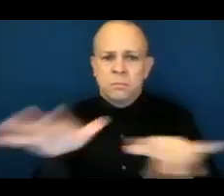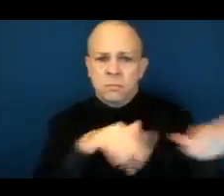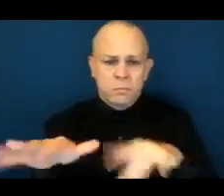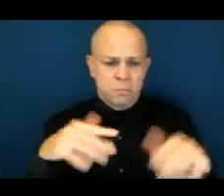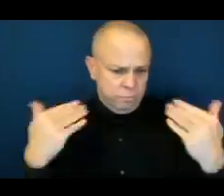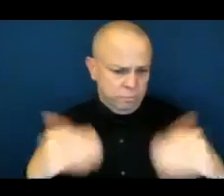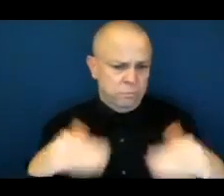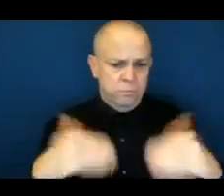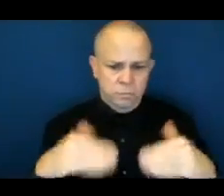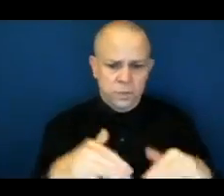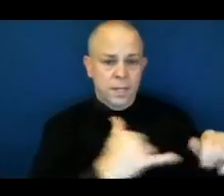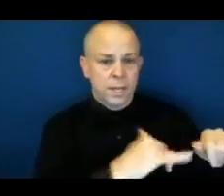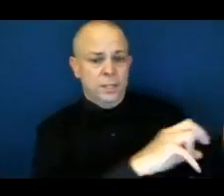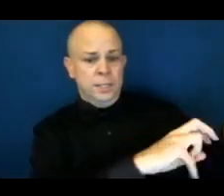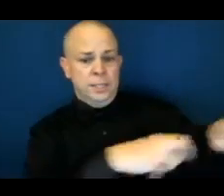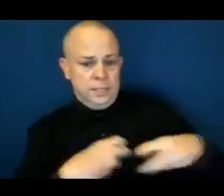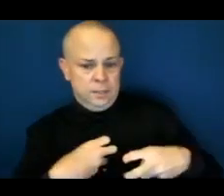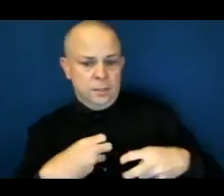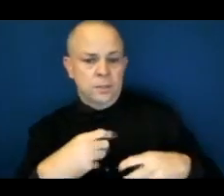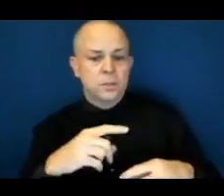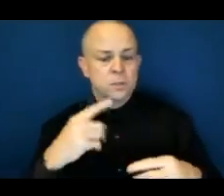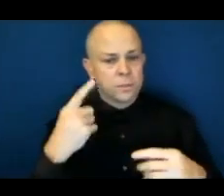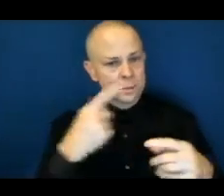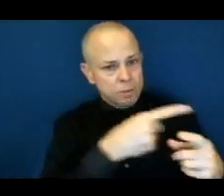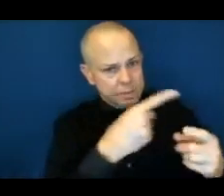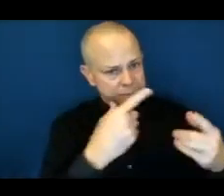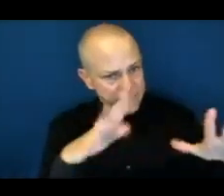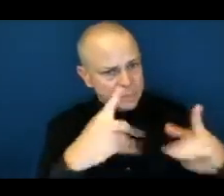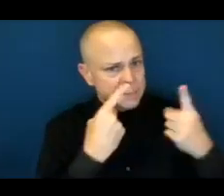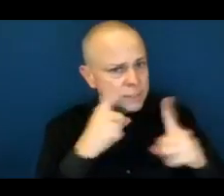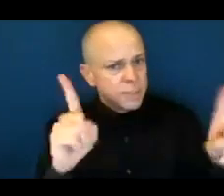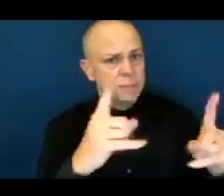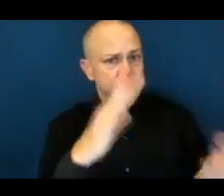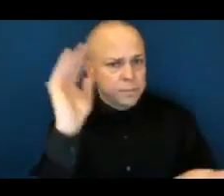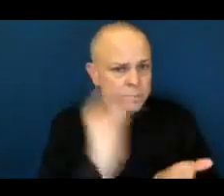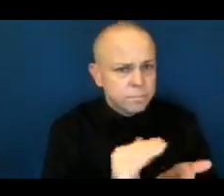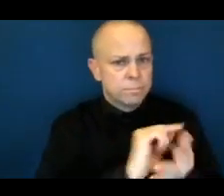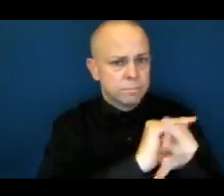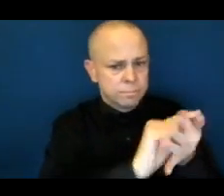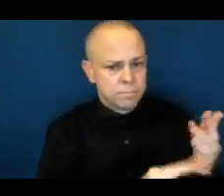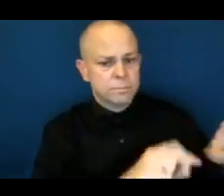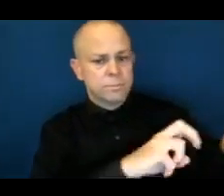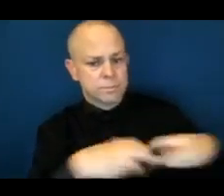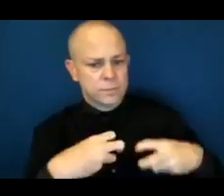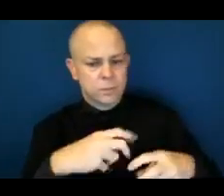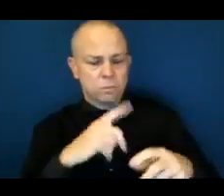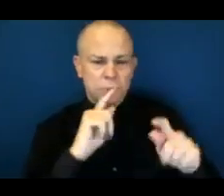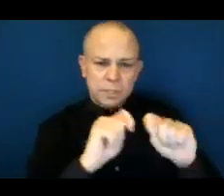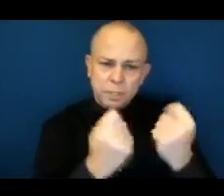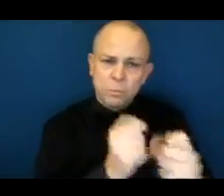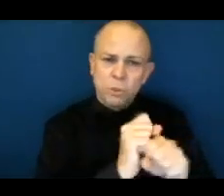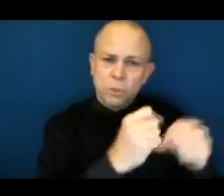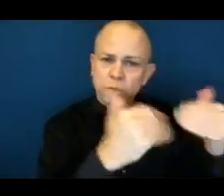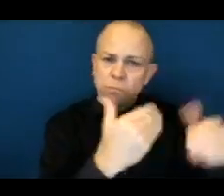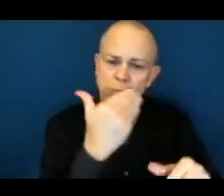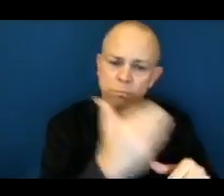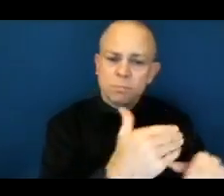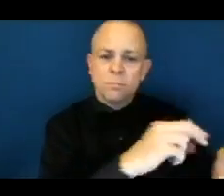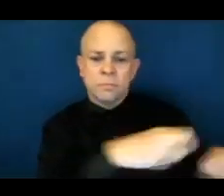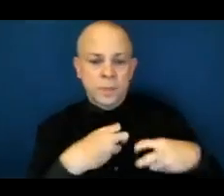as we move forward over the next couple of weeks with our tenure. Pacific Northwest team three is from the Pacific Northwest Oregon and